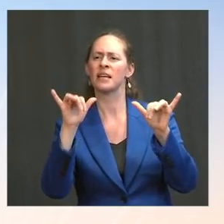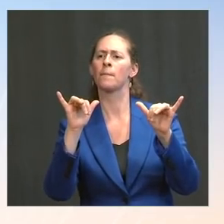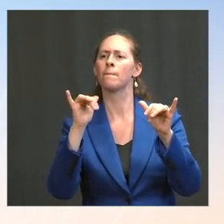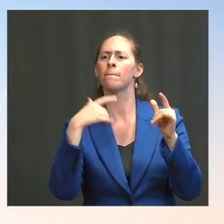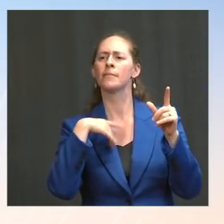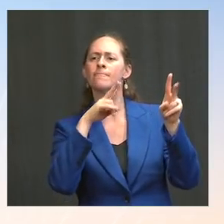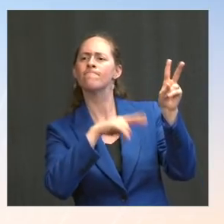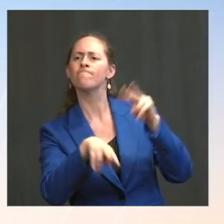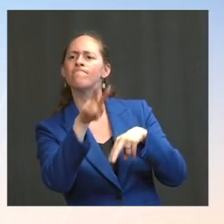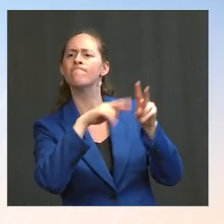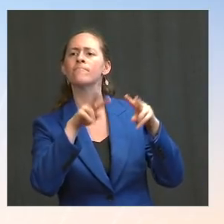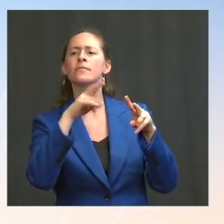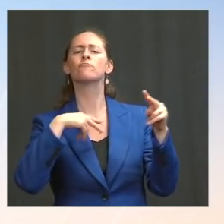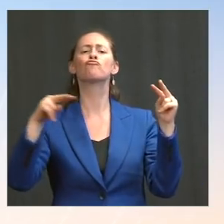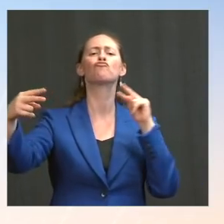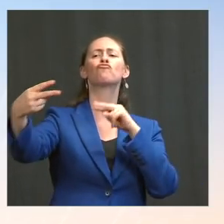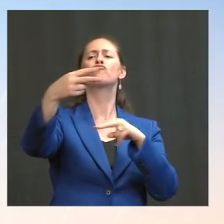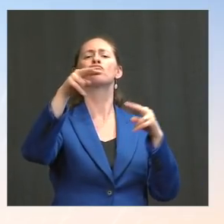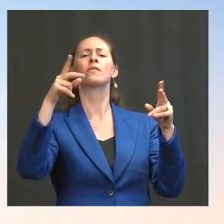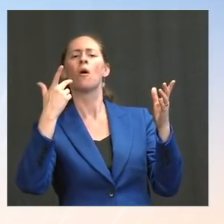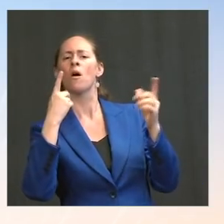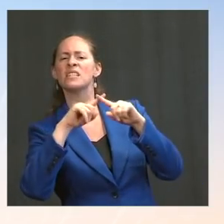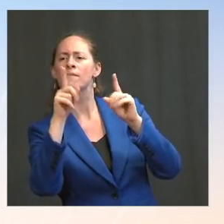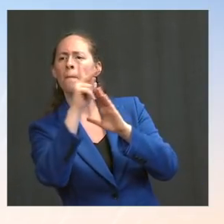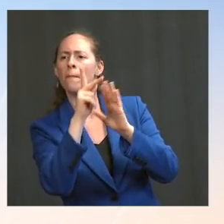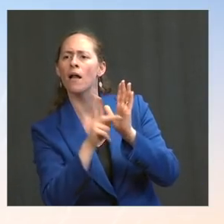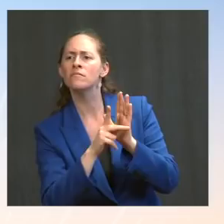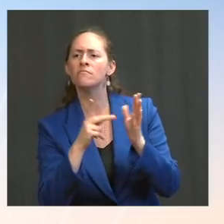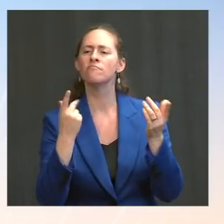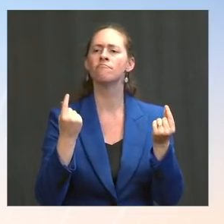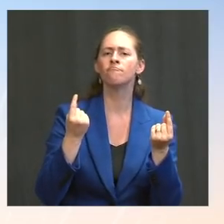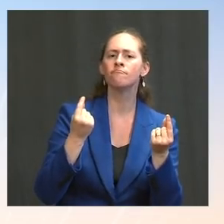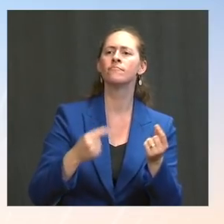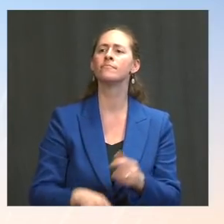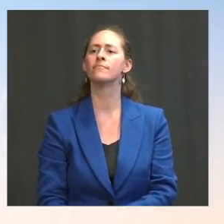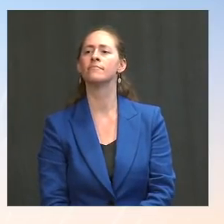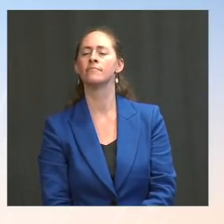of a serious external-plotting capability emanating from Afghanistan, should that emerge.